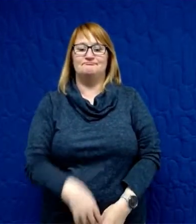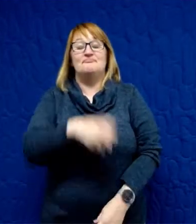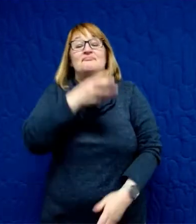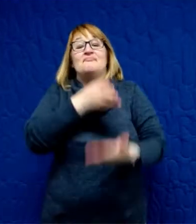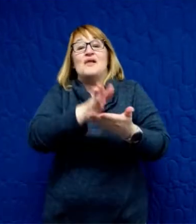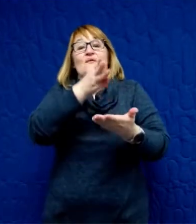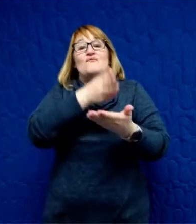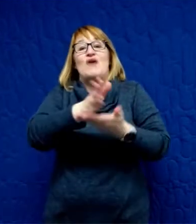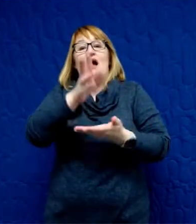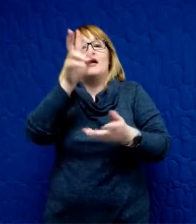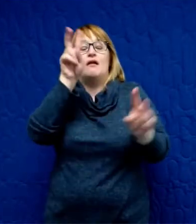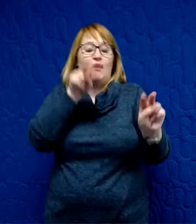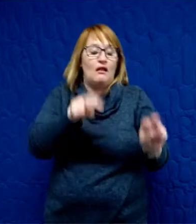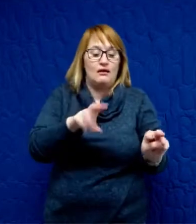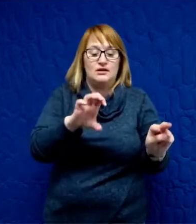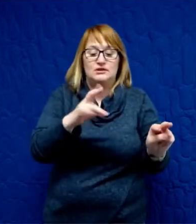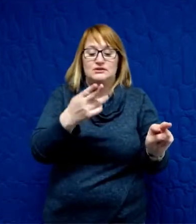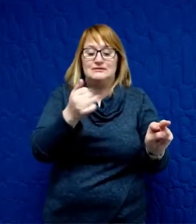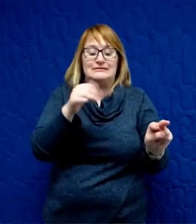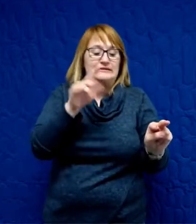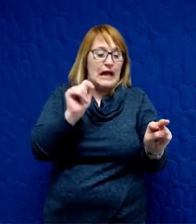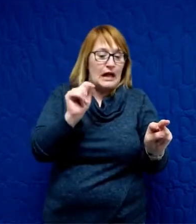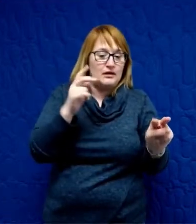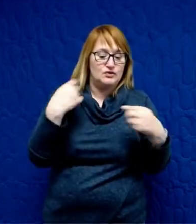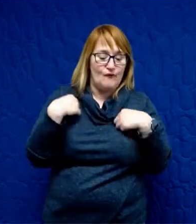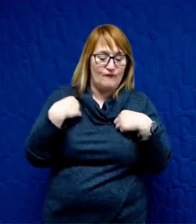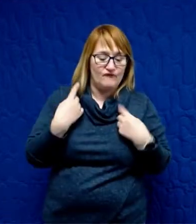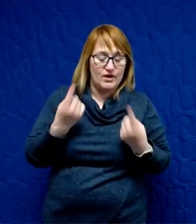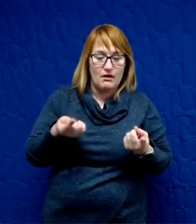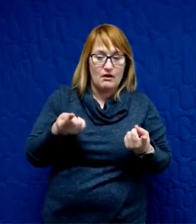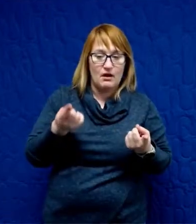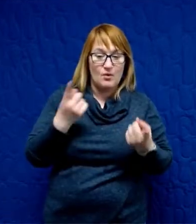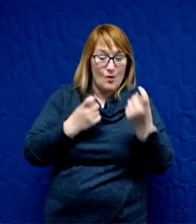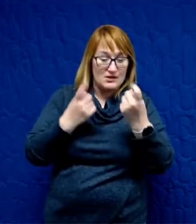right - we're checking the chat so far to see if any